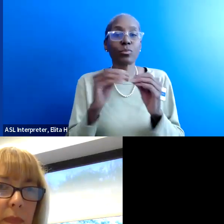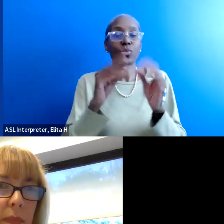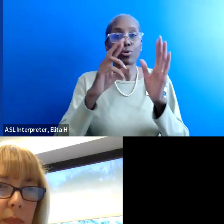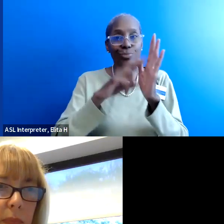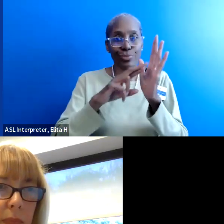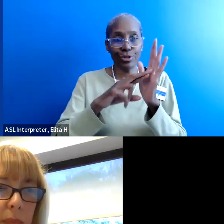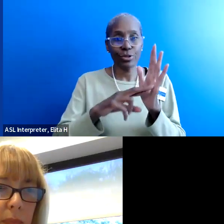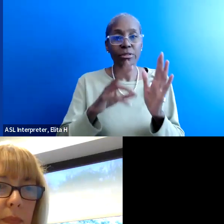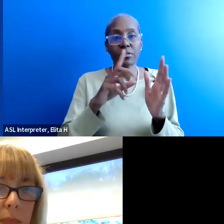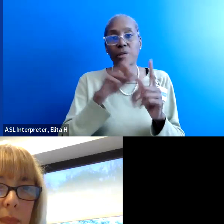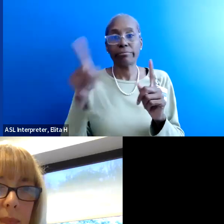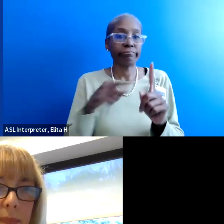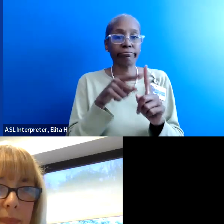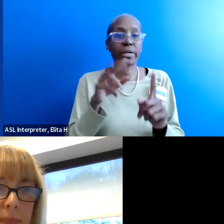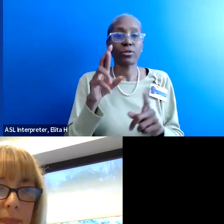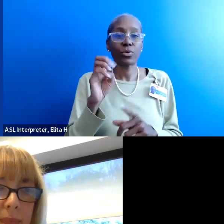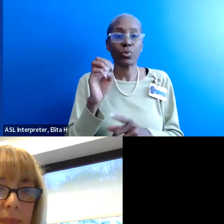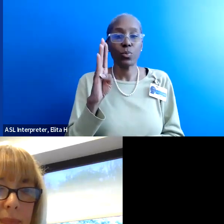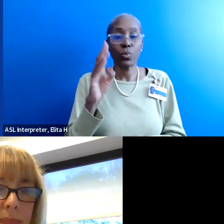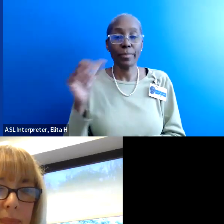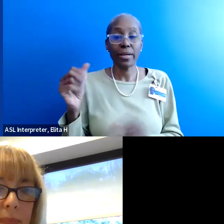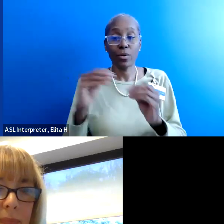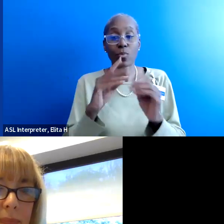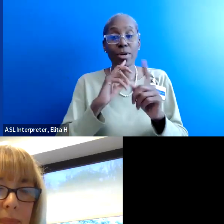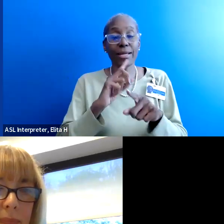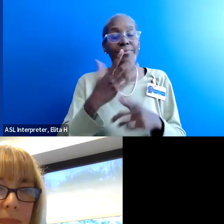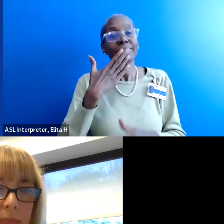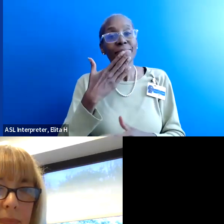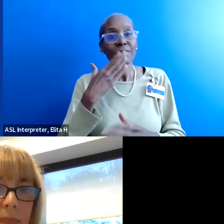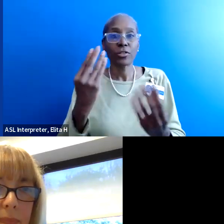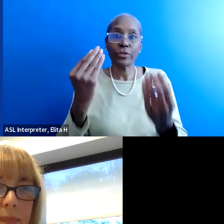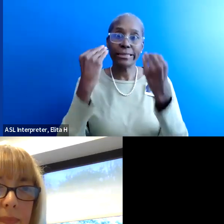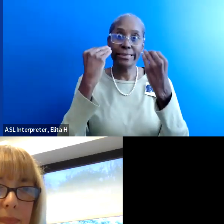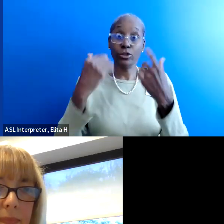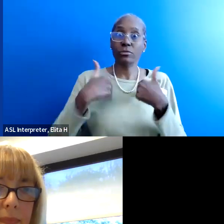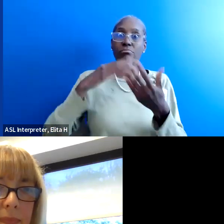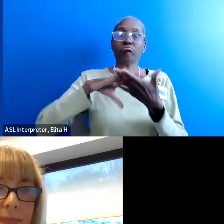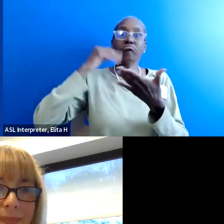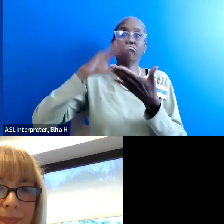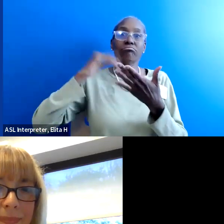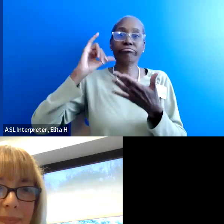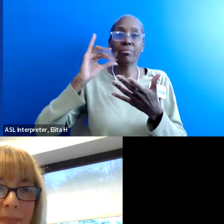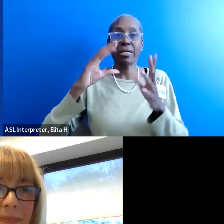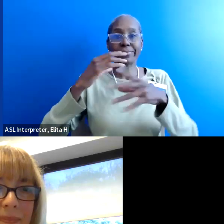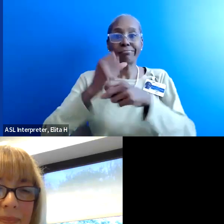and circle back to Rebecca with some more answers and thanks for educating me about the acronyms.